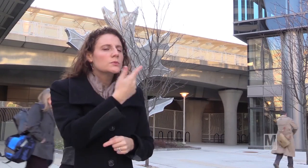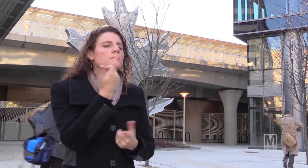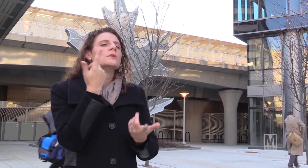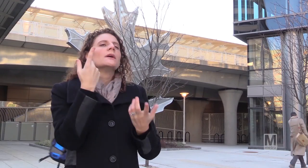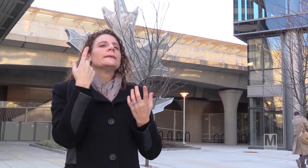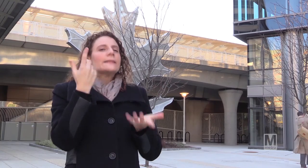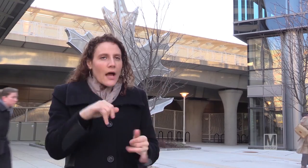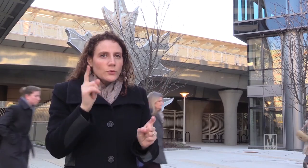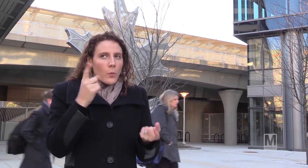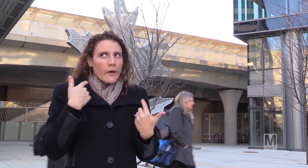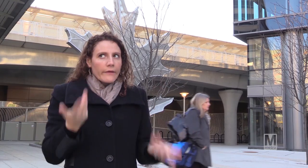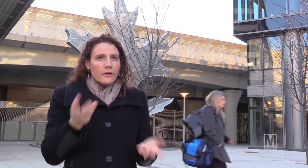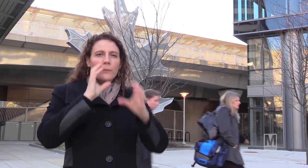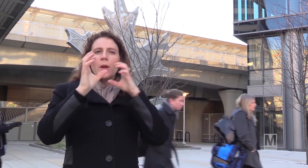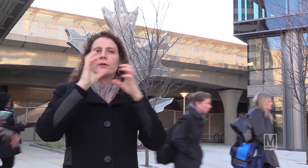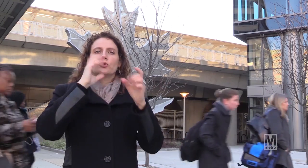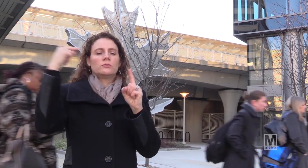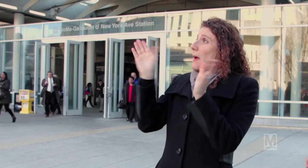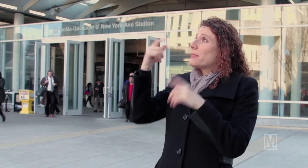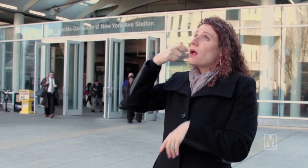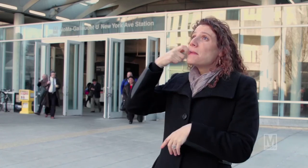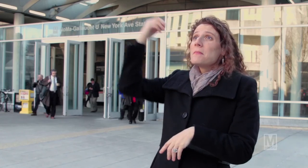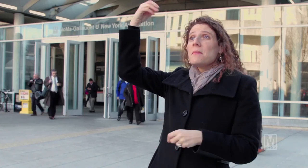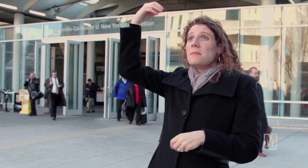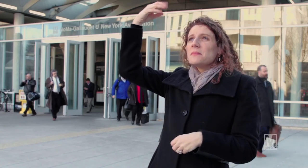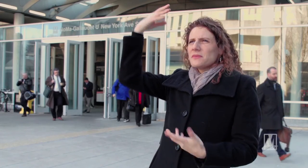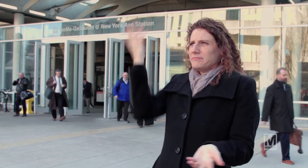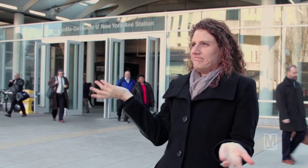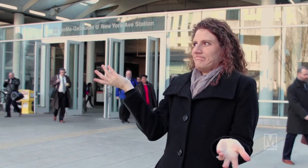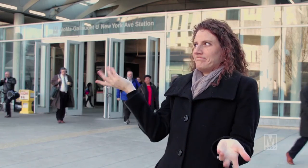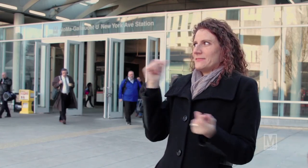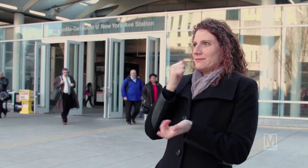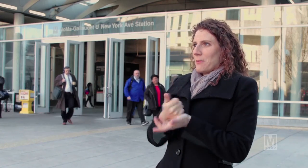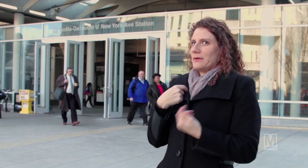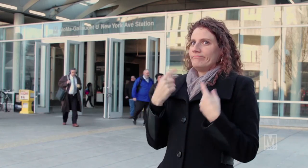why people are making those decisions on the platform, because I don't have that information. You know, most of it comes over public announcement systems,